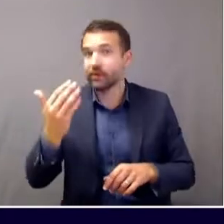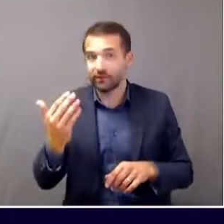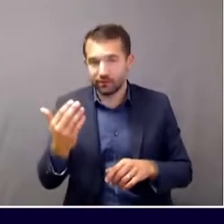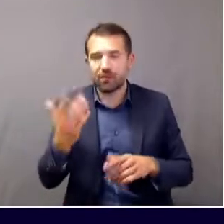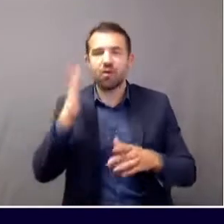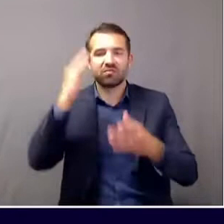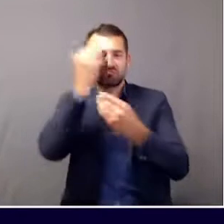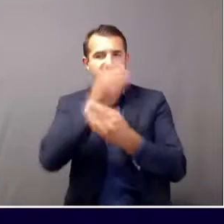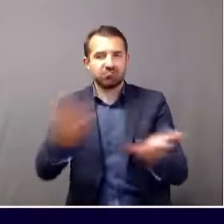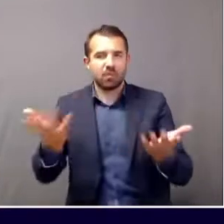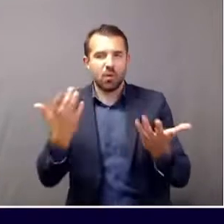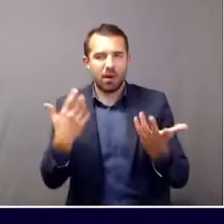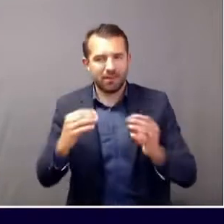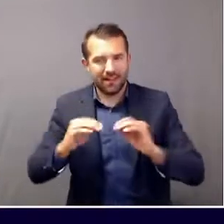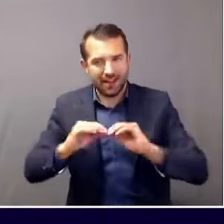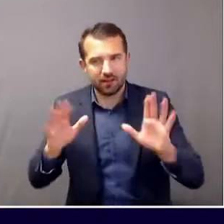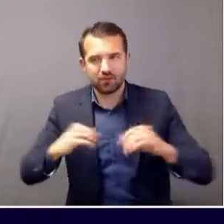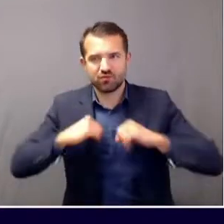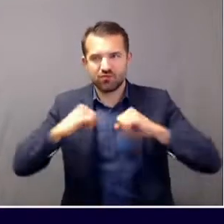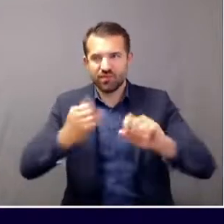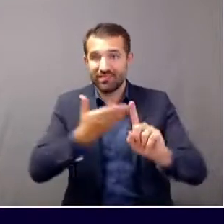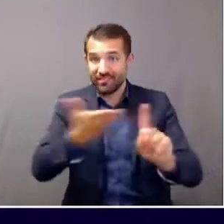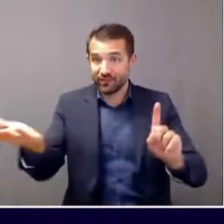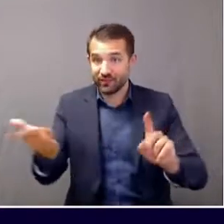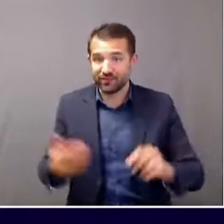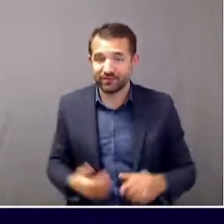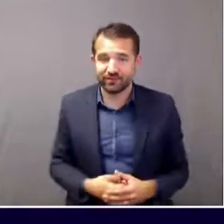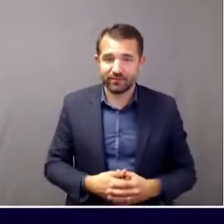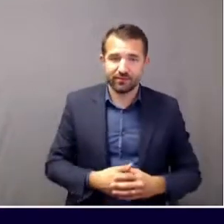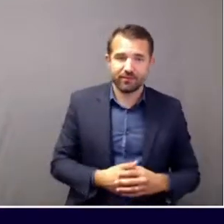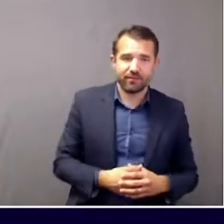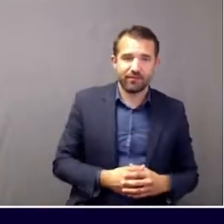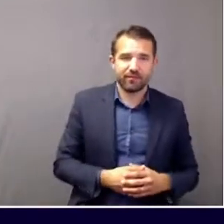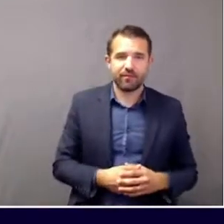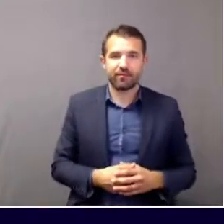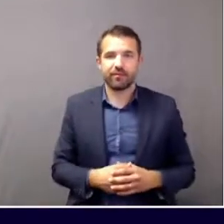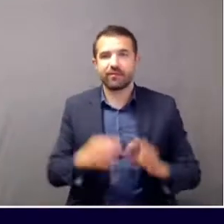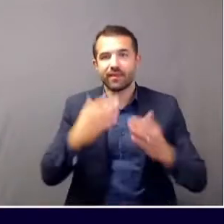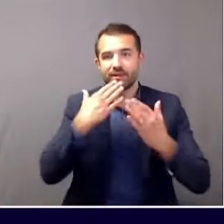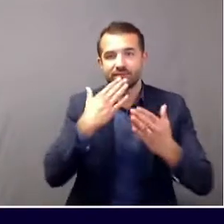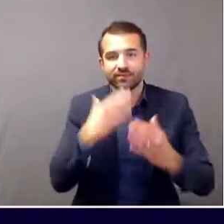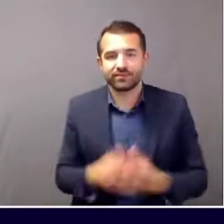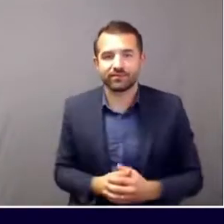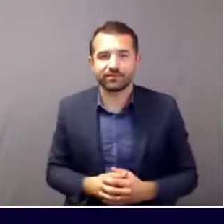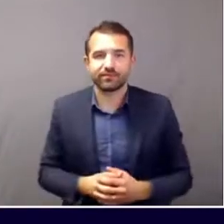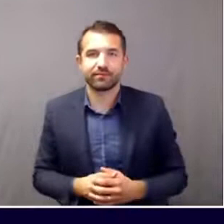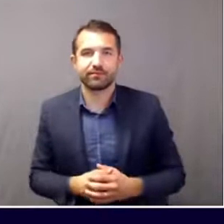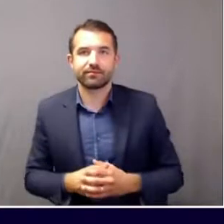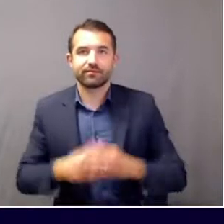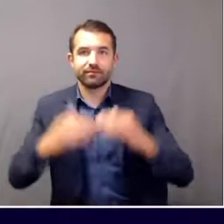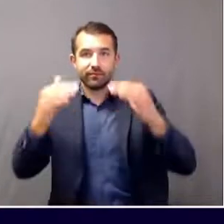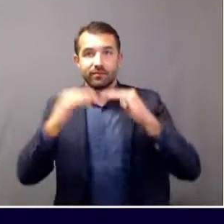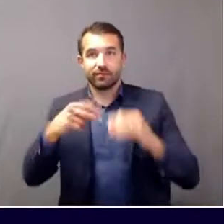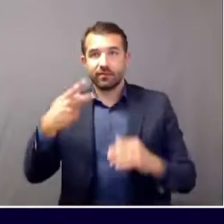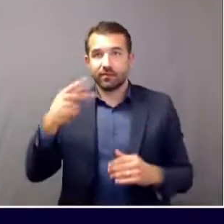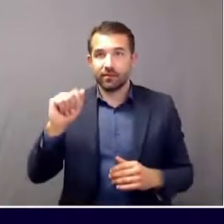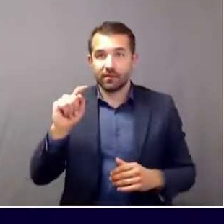health great thank you well I'm gonna